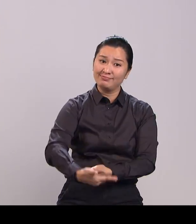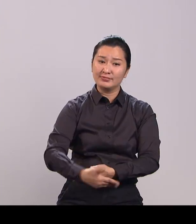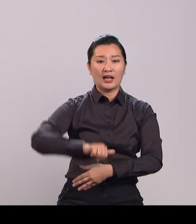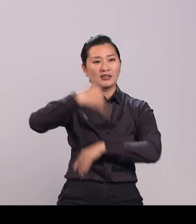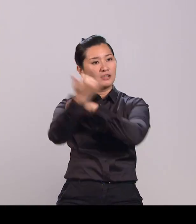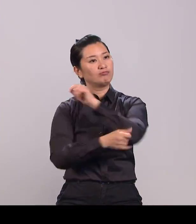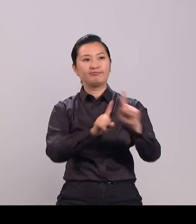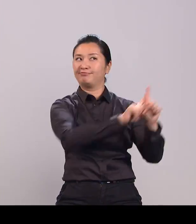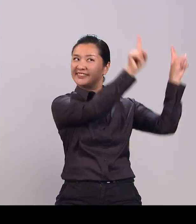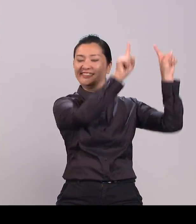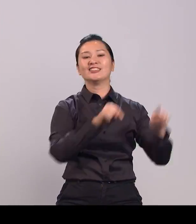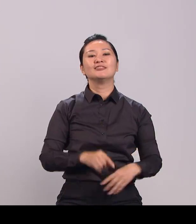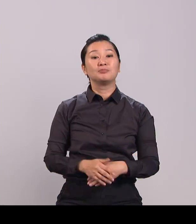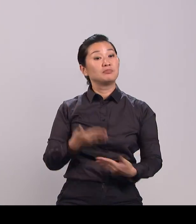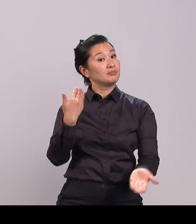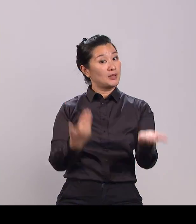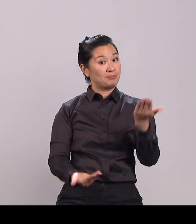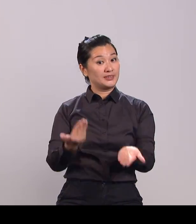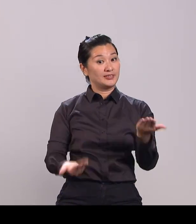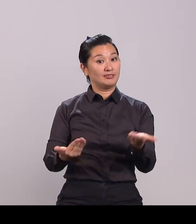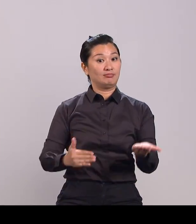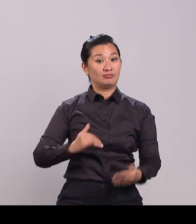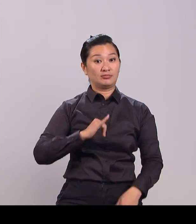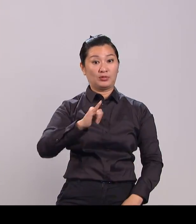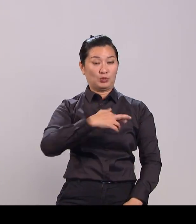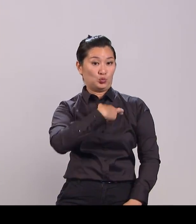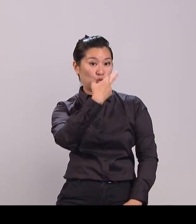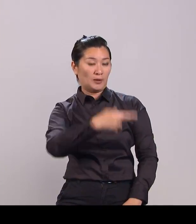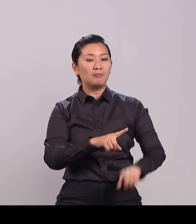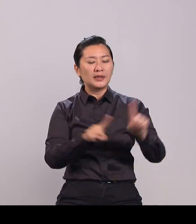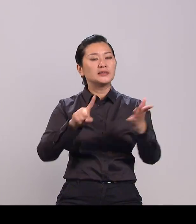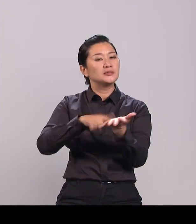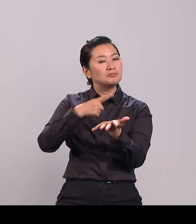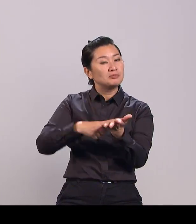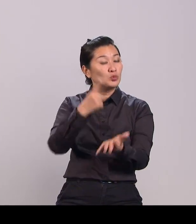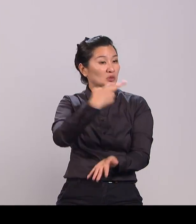It may be the same religion, but their practice and their teaching varies from country to country.